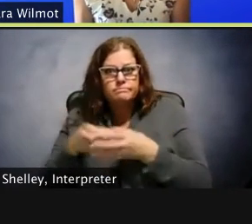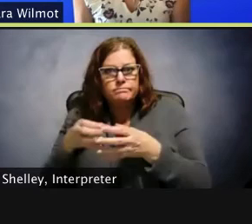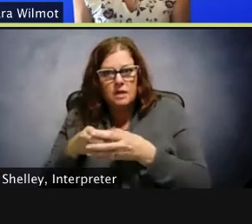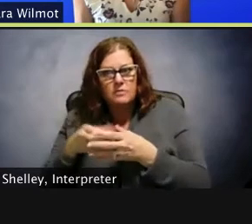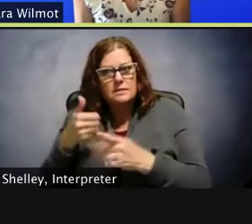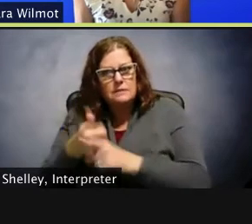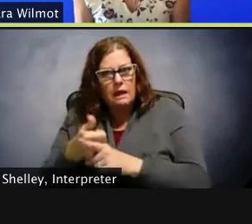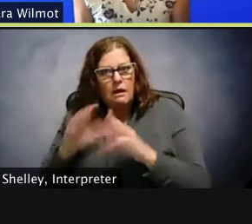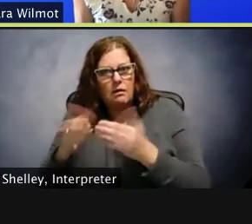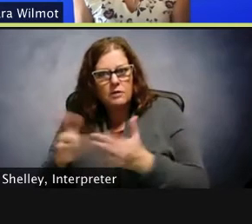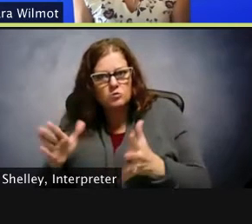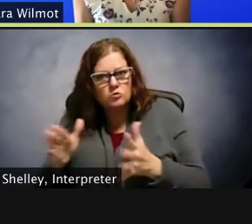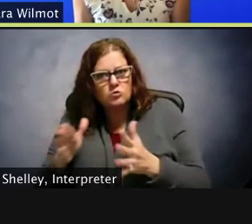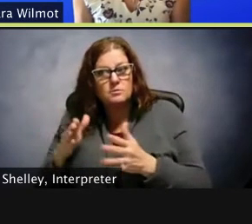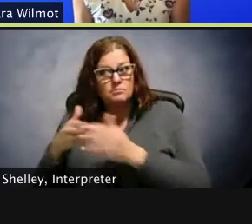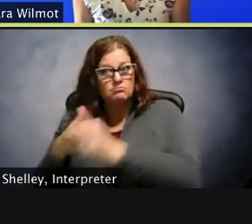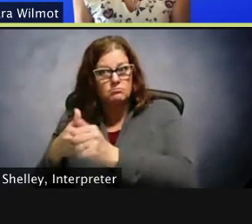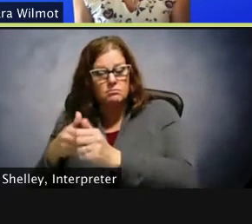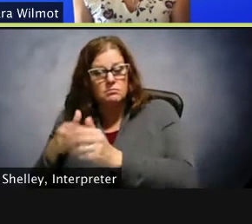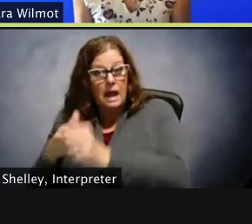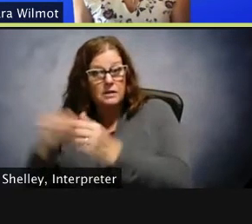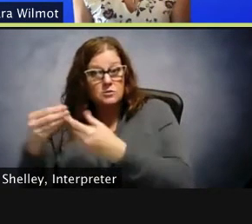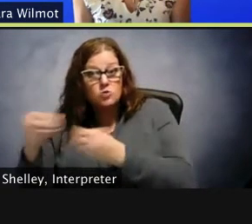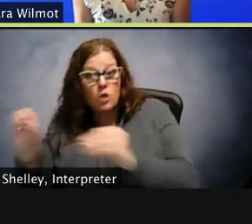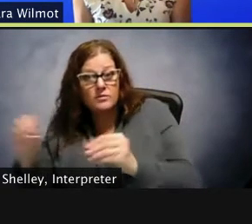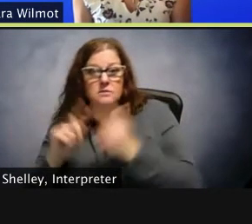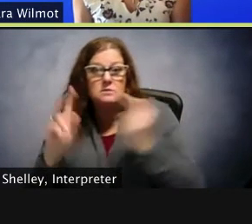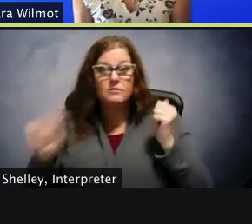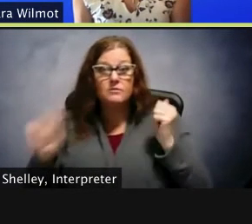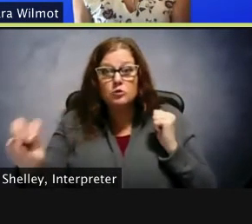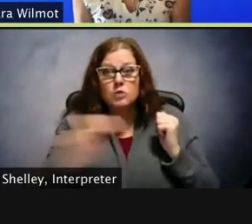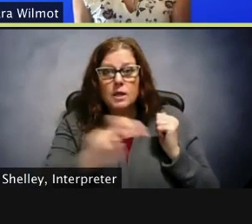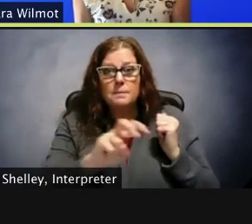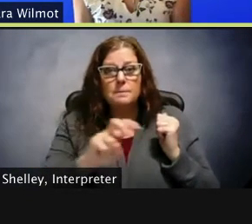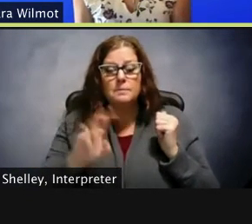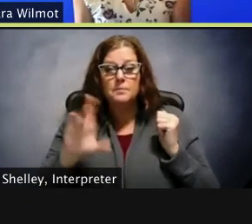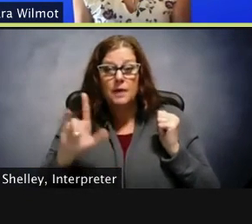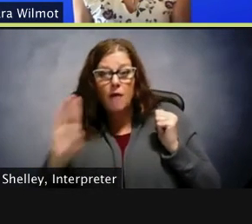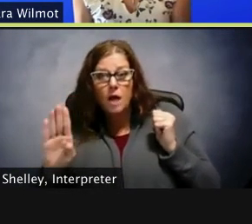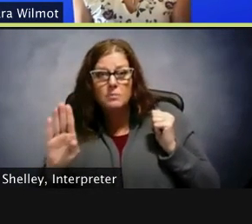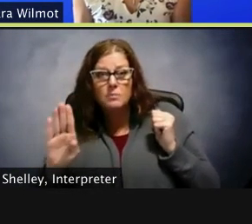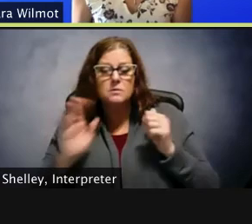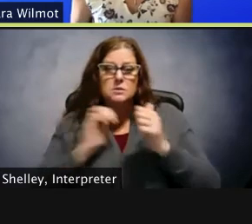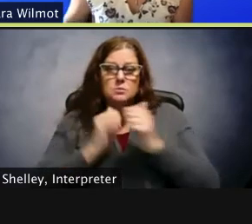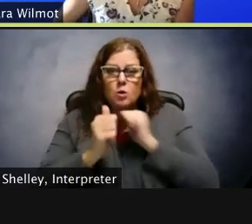the guidance office, field trips, clubs, sports and more.